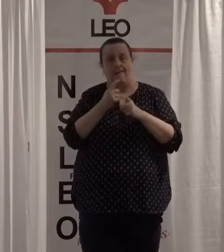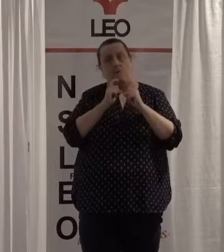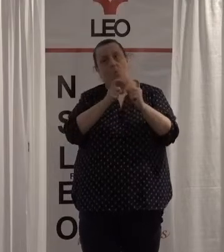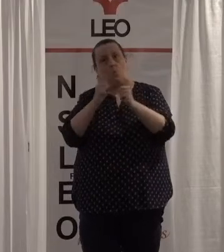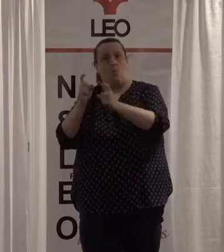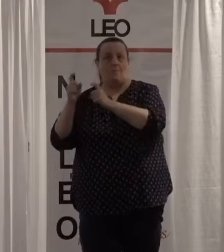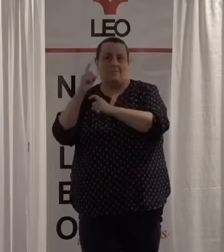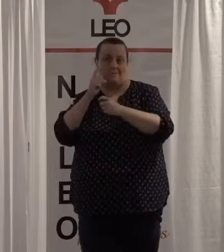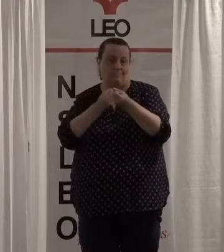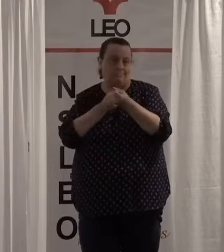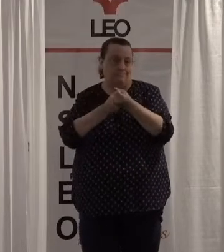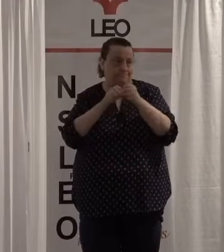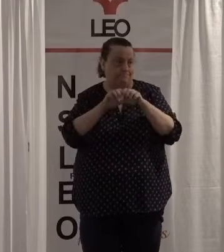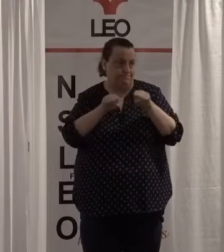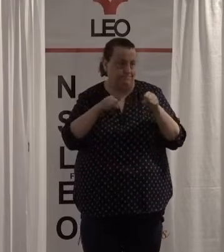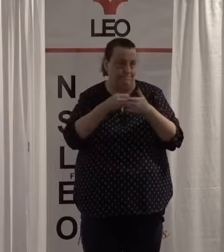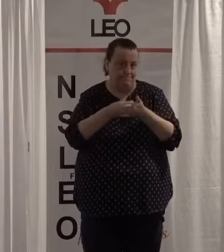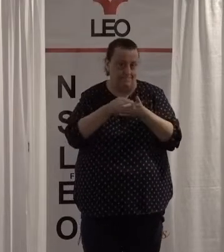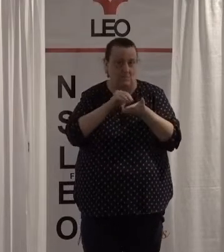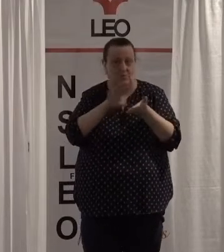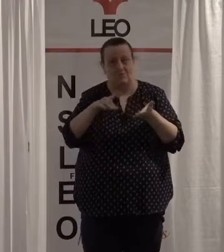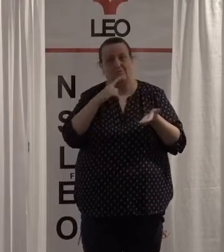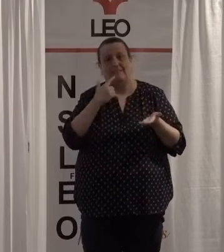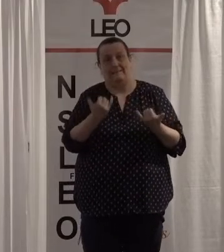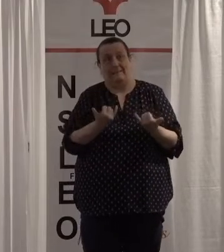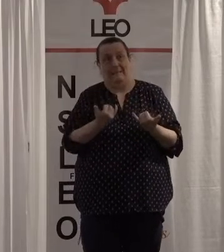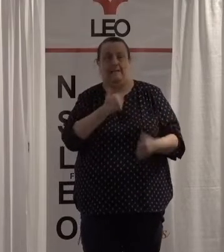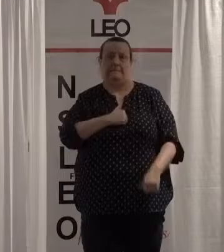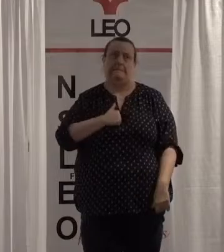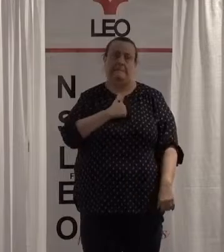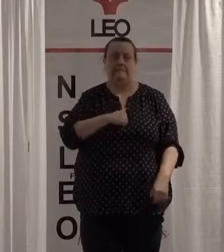AND REGRETS SHE IS NOT ABLE TO BE HERE TODAY. SO I WONDERING IF LYNNETTE,